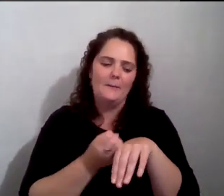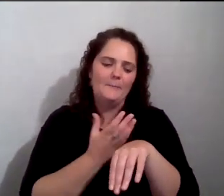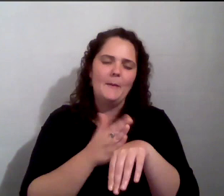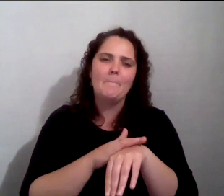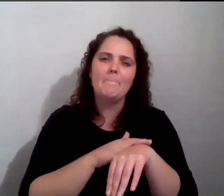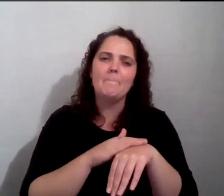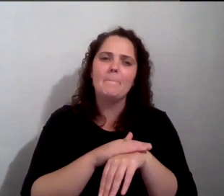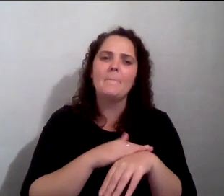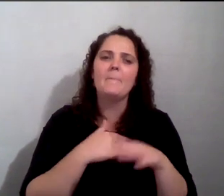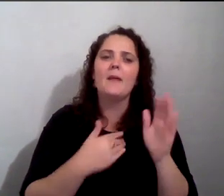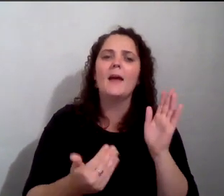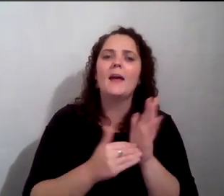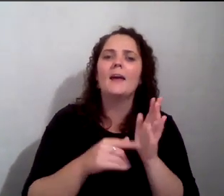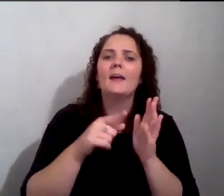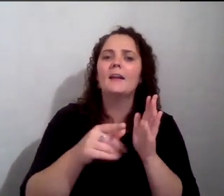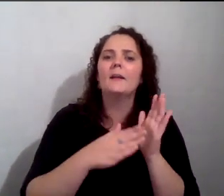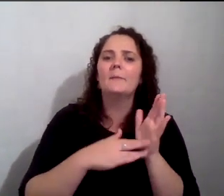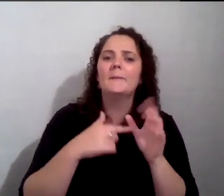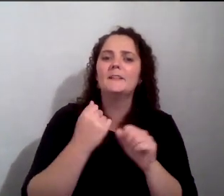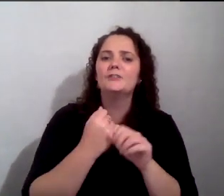so they have some warmth in them but it's that